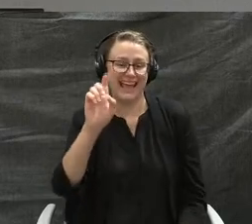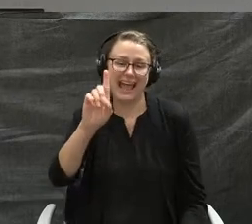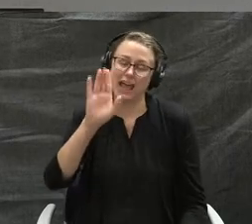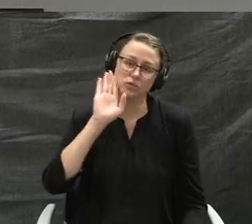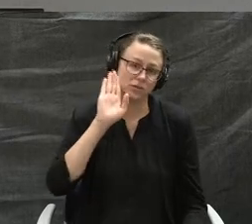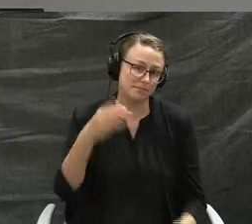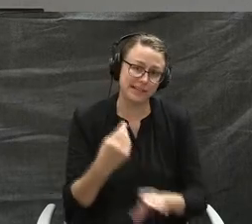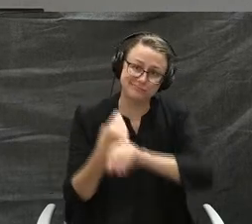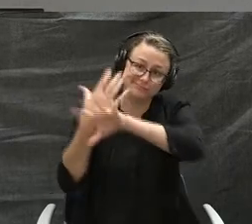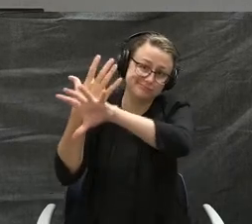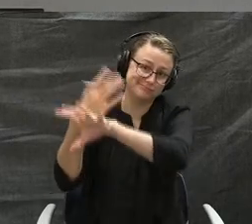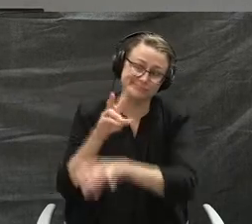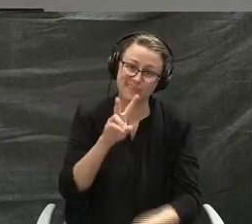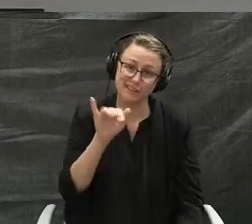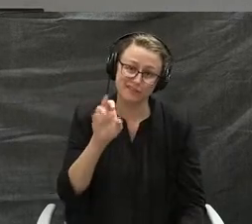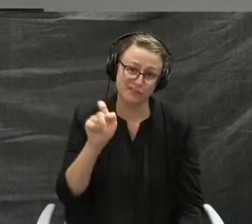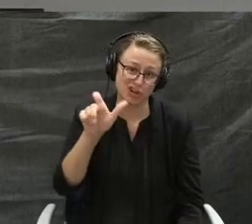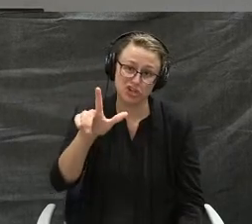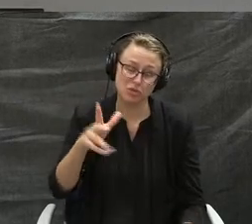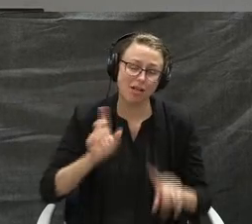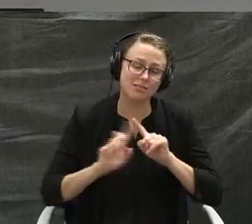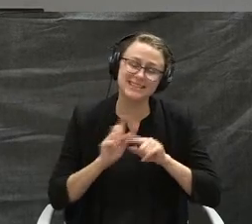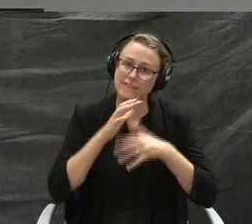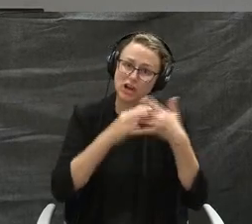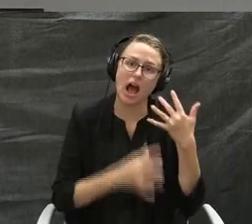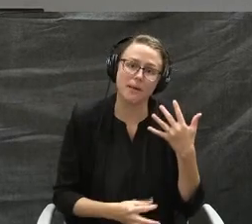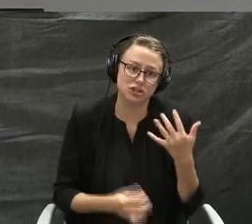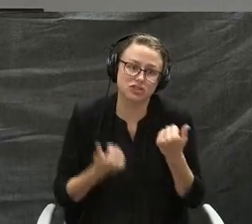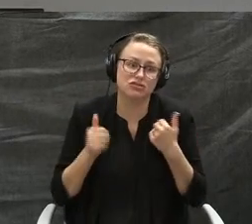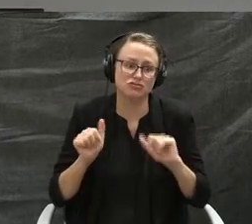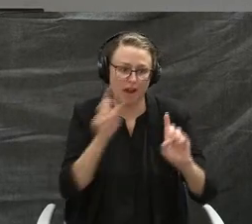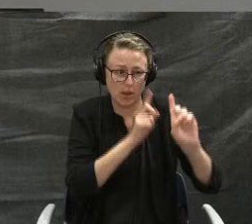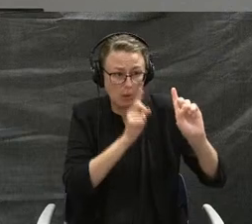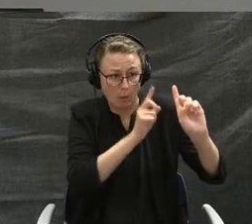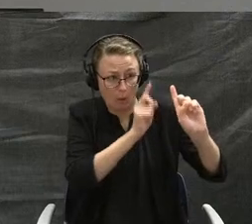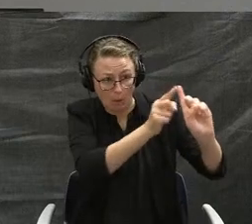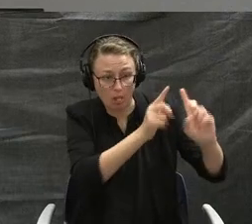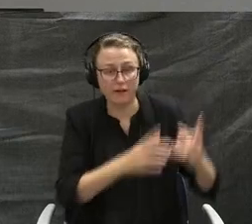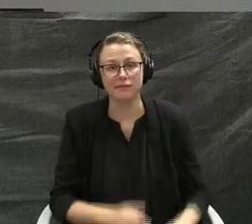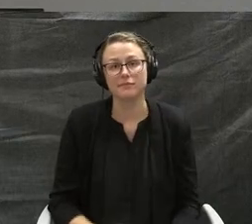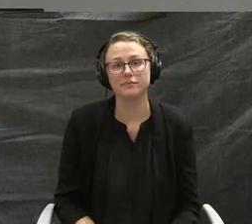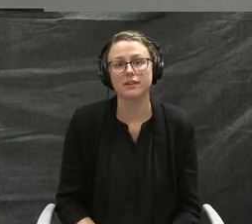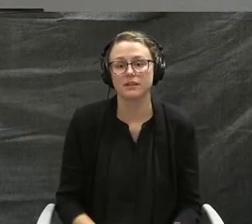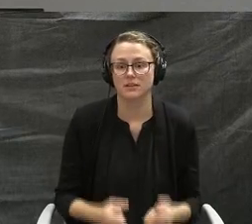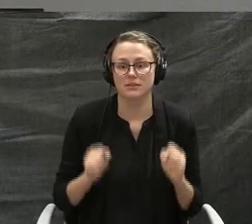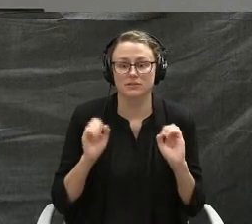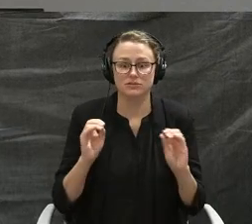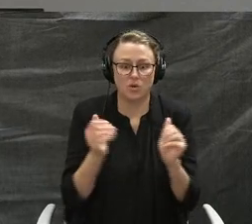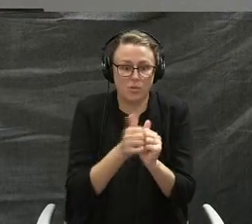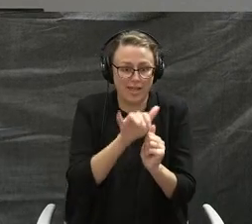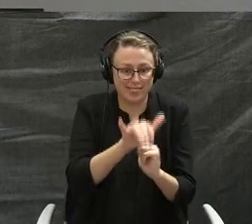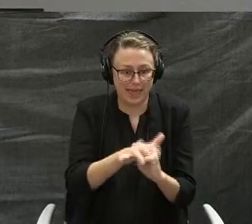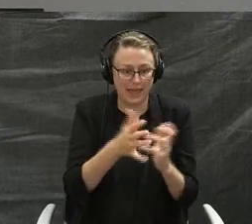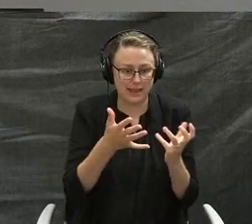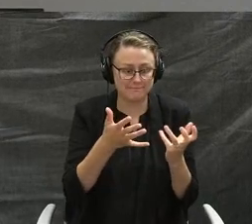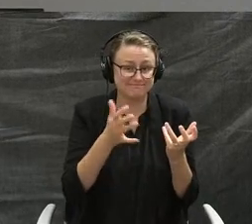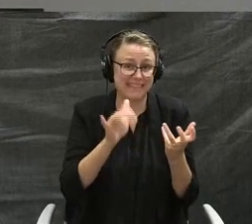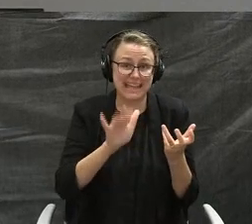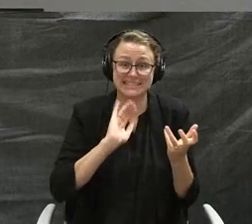a compass. Each of the objectives. So as we look at that, that's our kind of